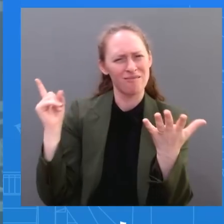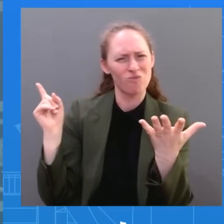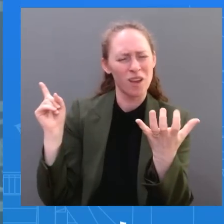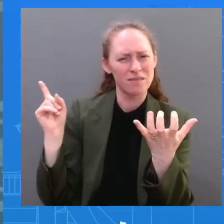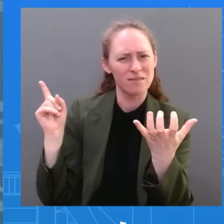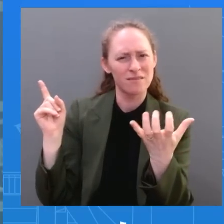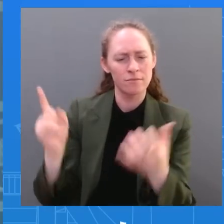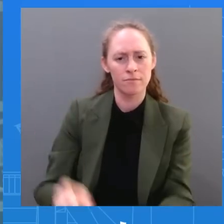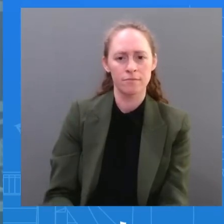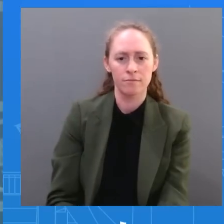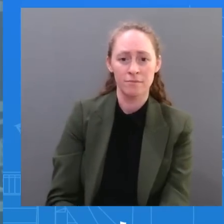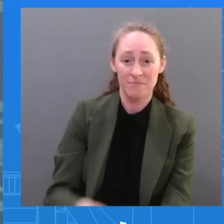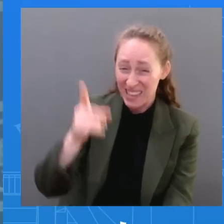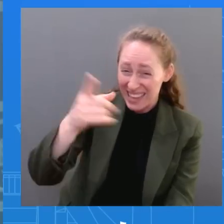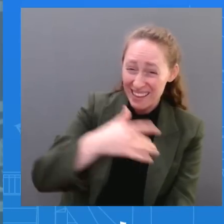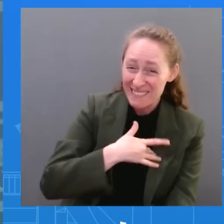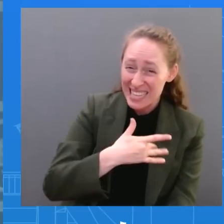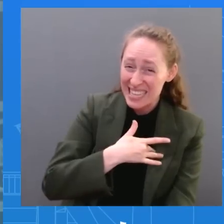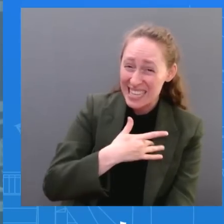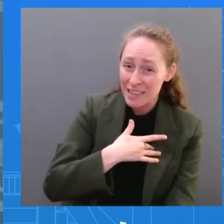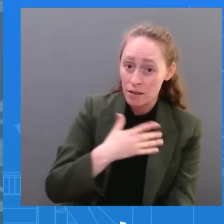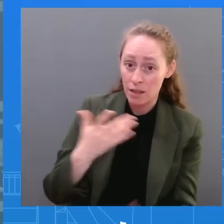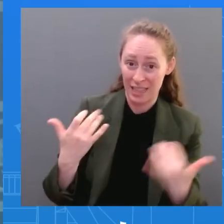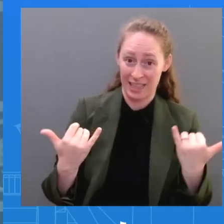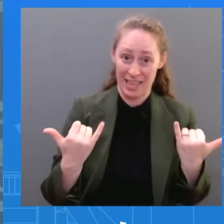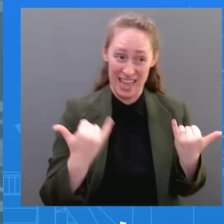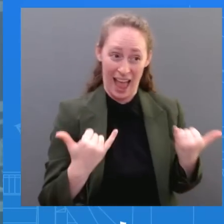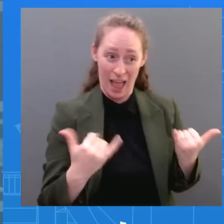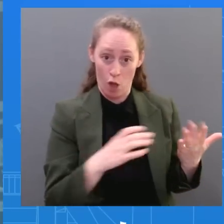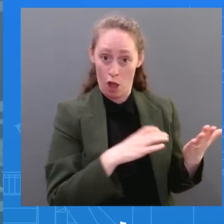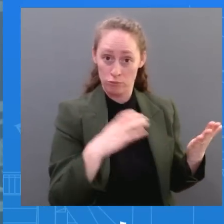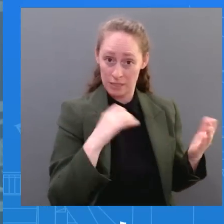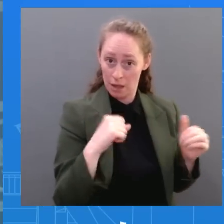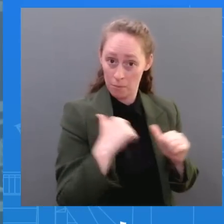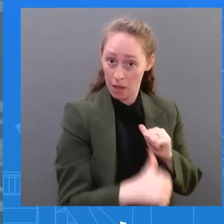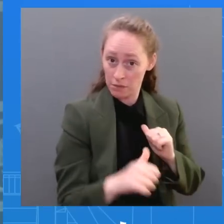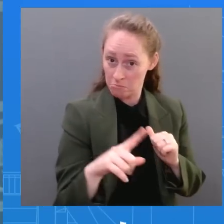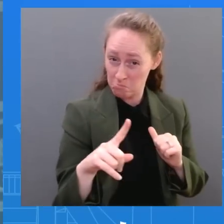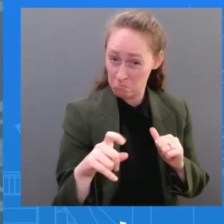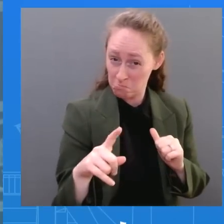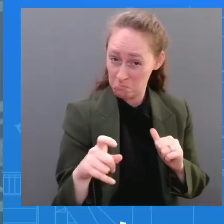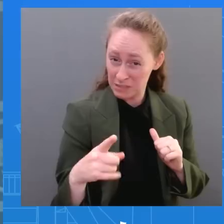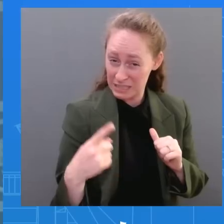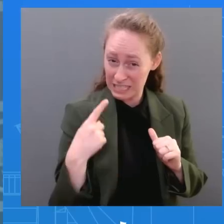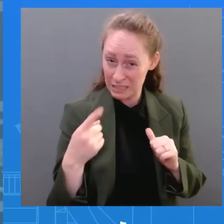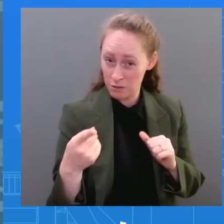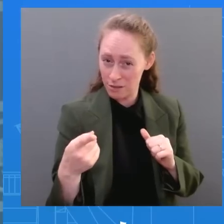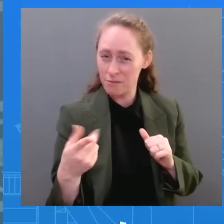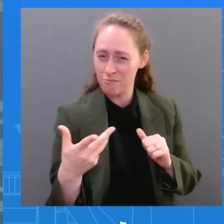this Congress was able to do a bipartisan gun reform legislation. So, we're going to continue to work with --